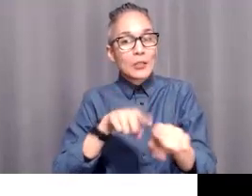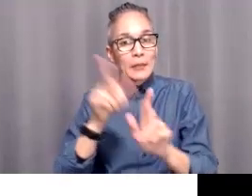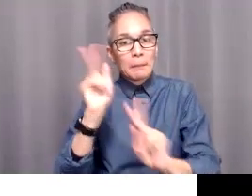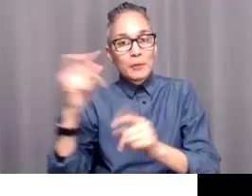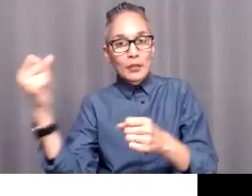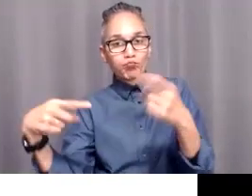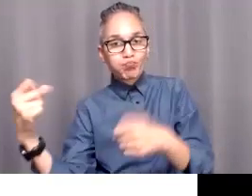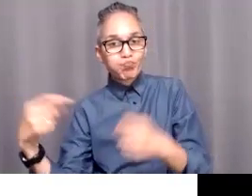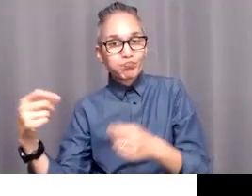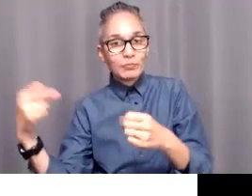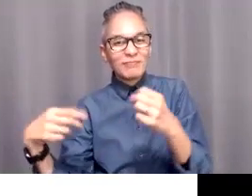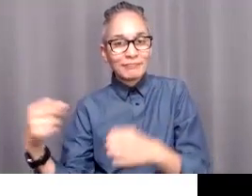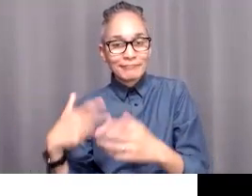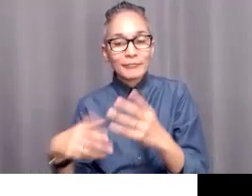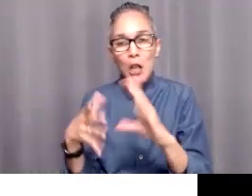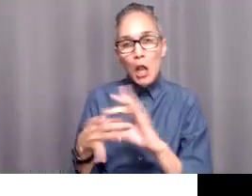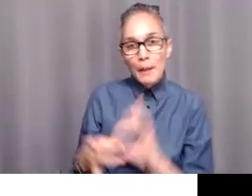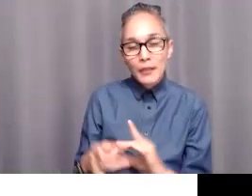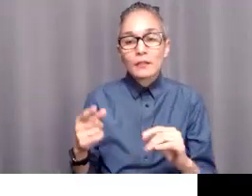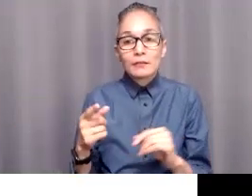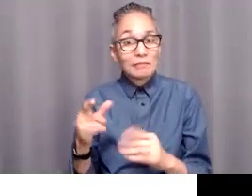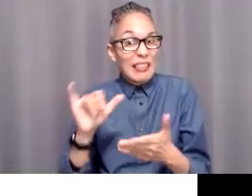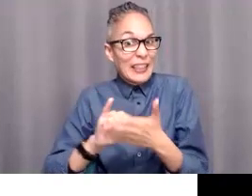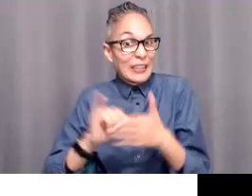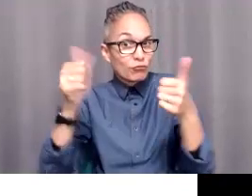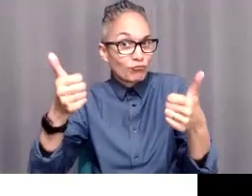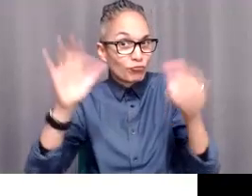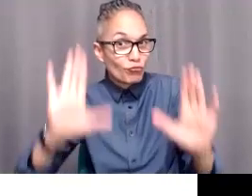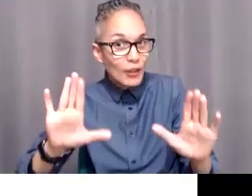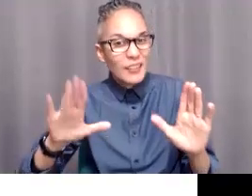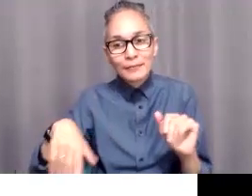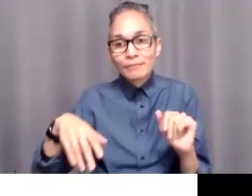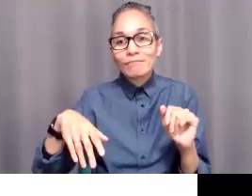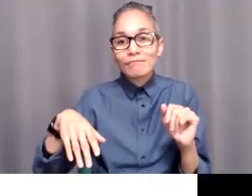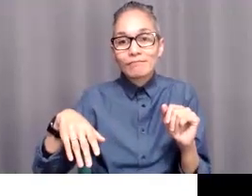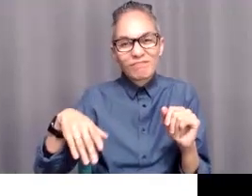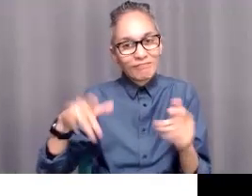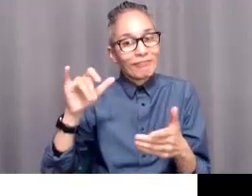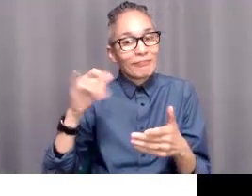And you know, and that's all great and that's all, you know, good for your students.